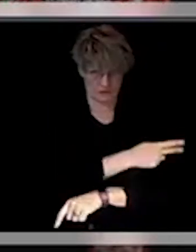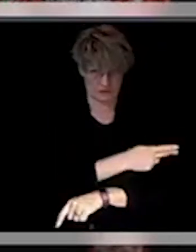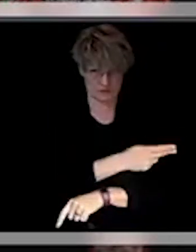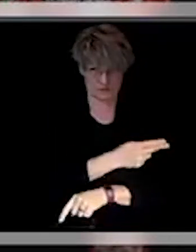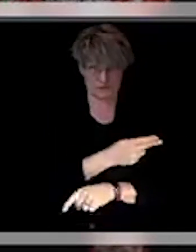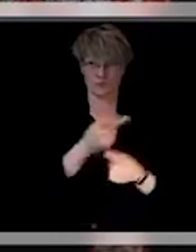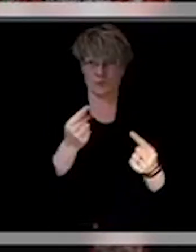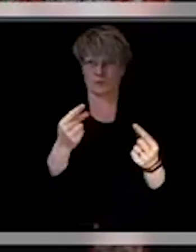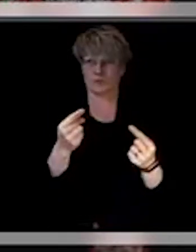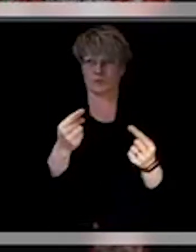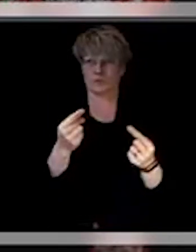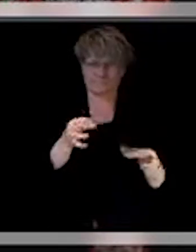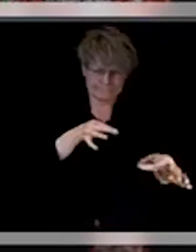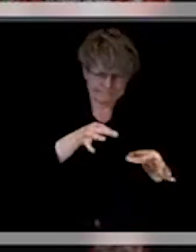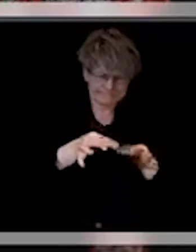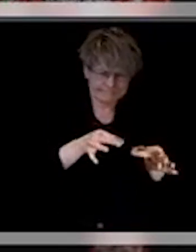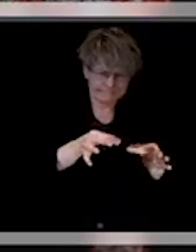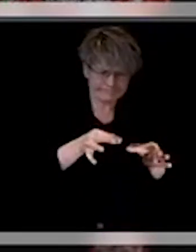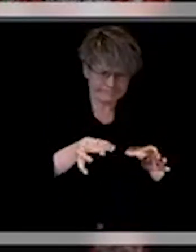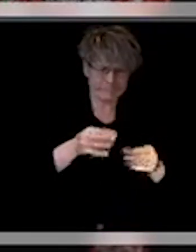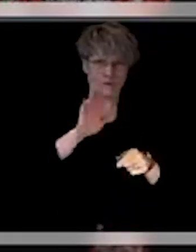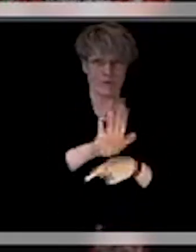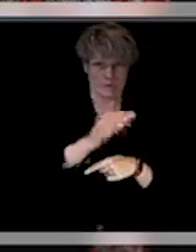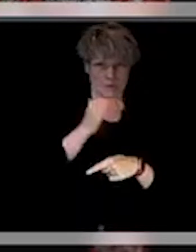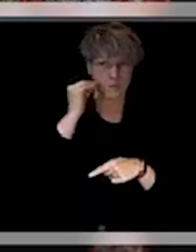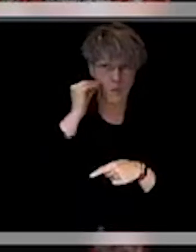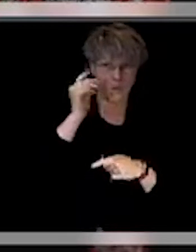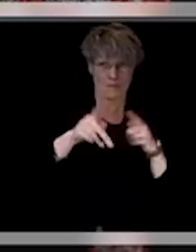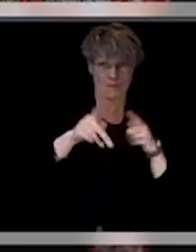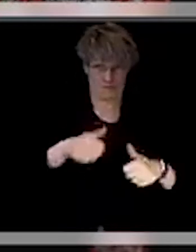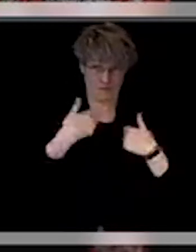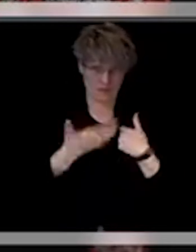to prevent others from getting infected, but, oftentimes, by the time we hear about it,